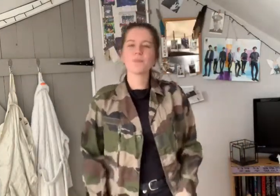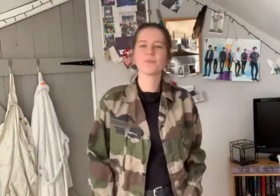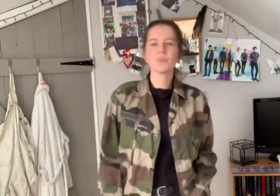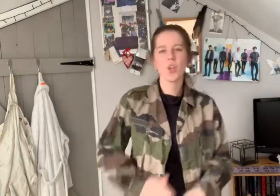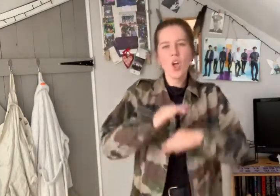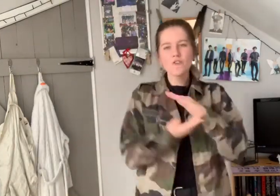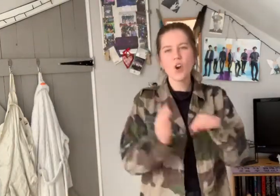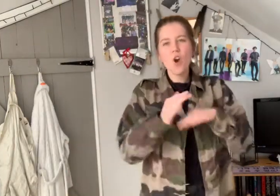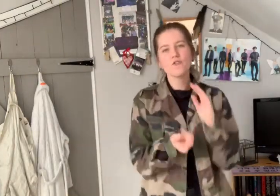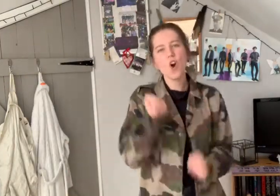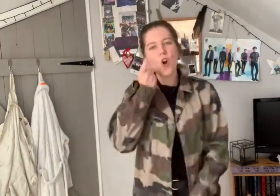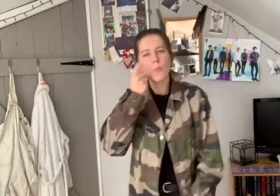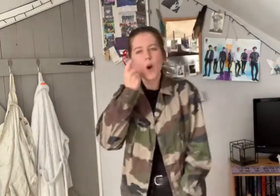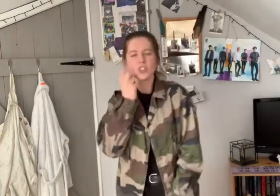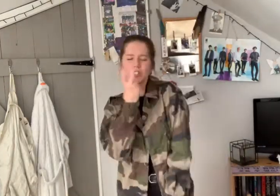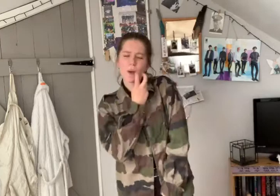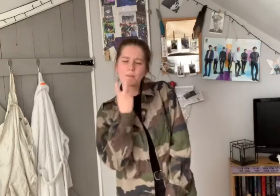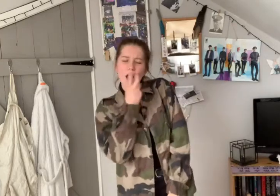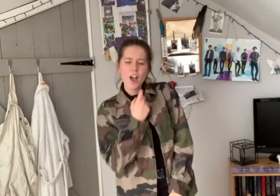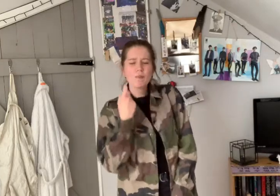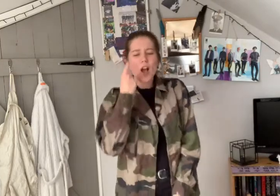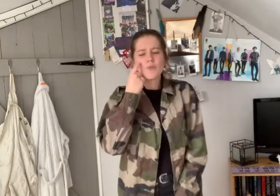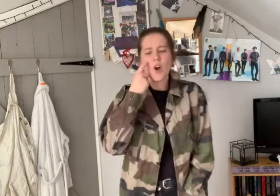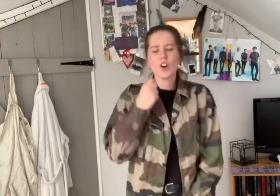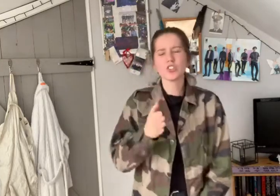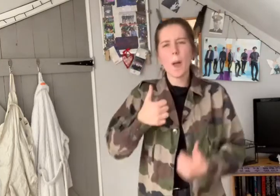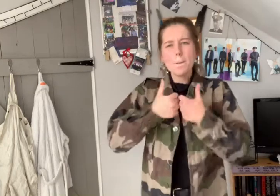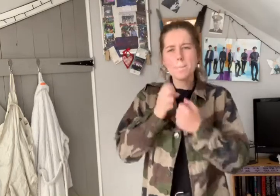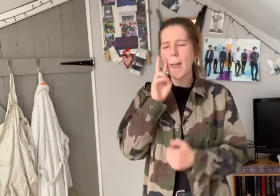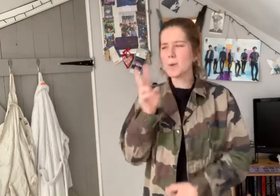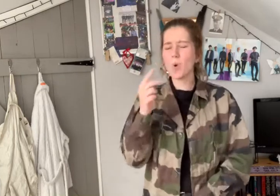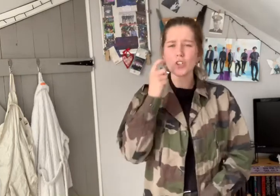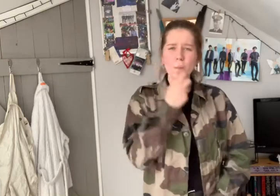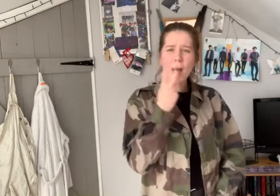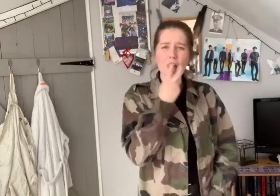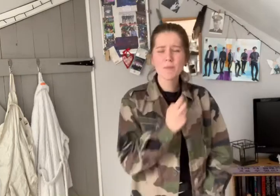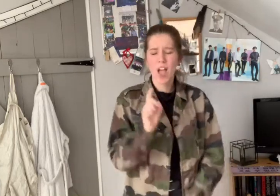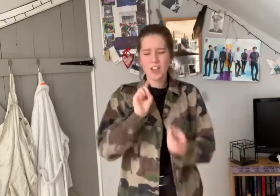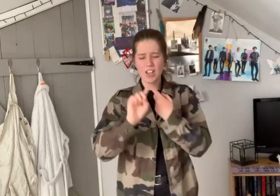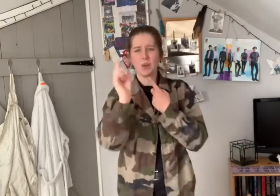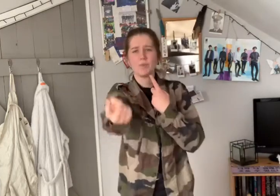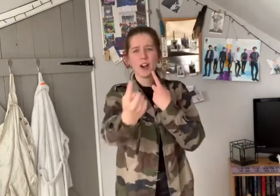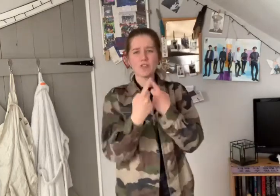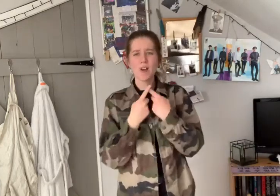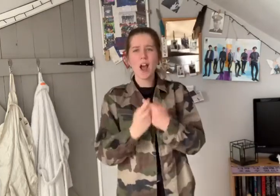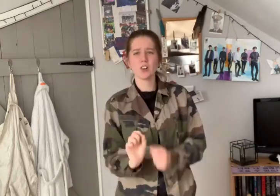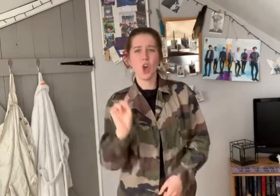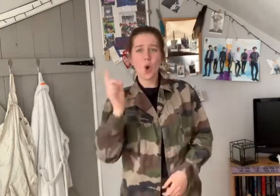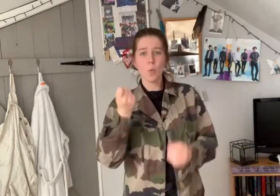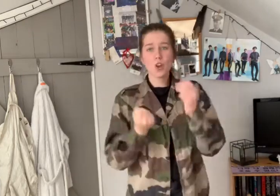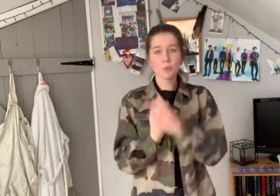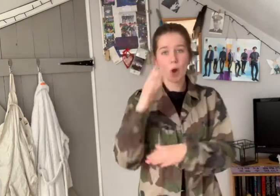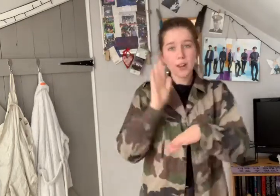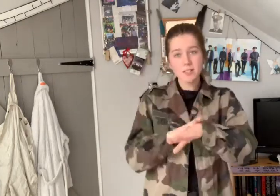Foot foot watch it your mouth mouth you watch it Baby watch your mouth It come back around Once upon a time